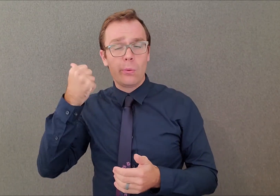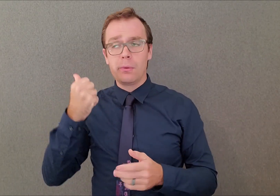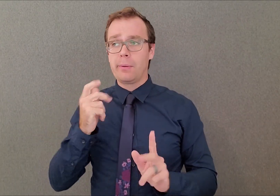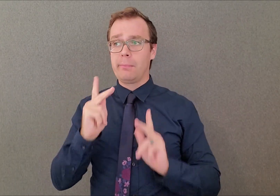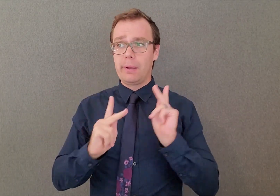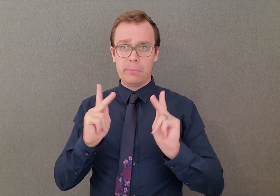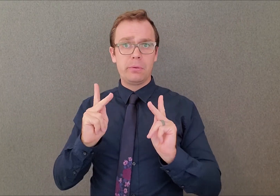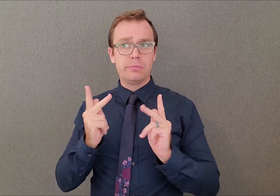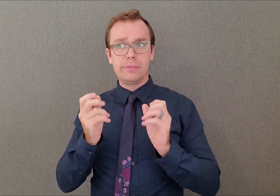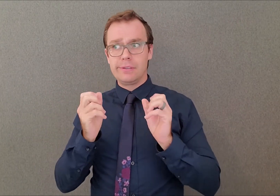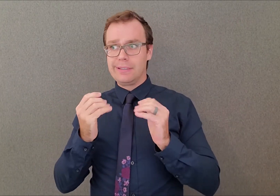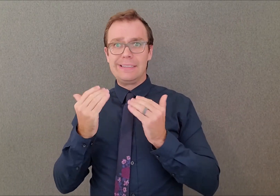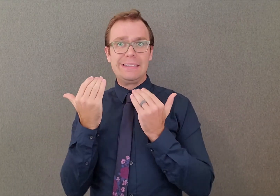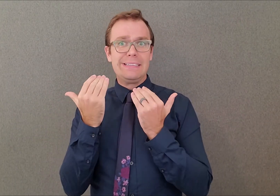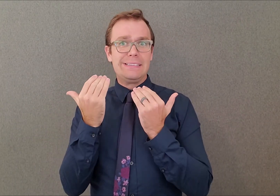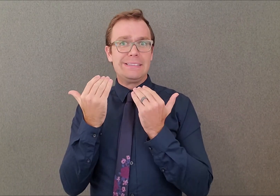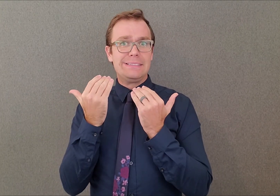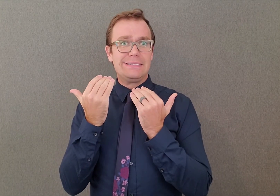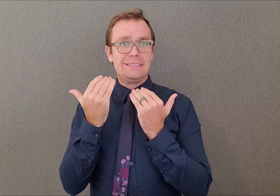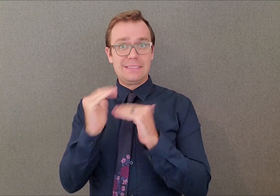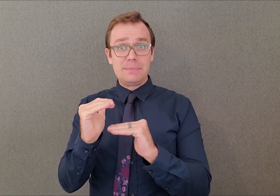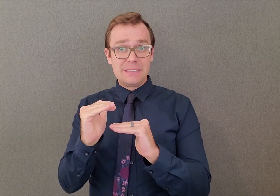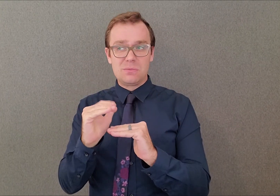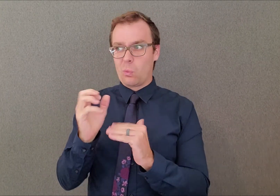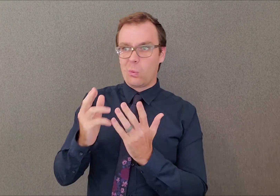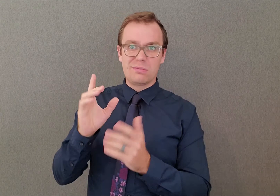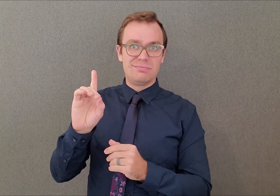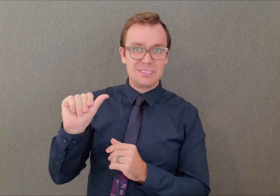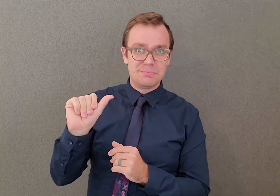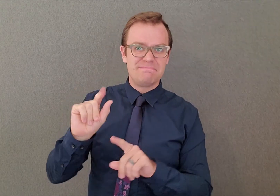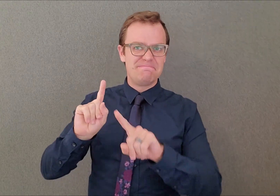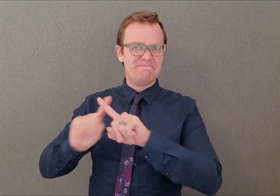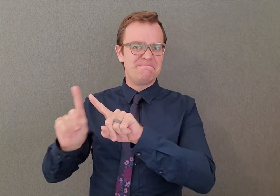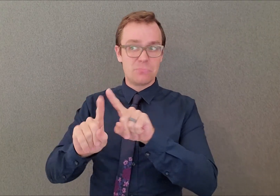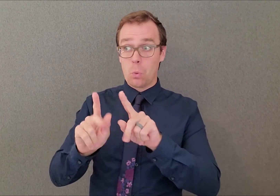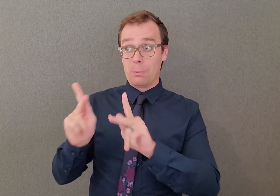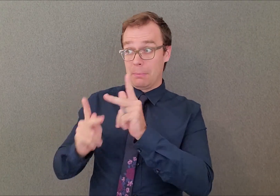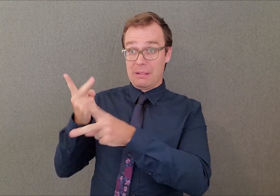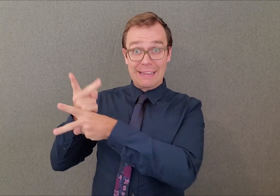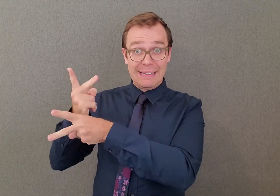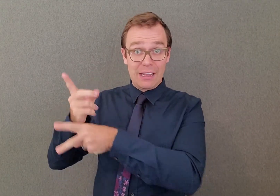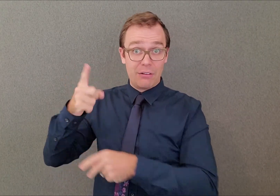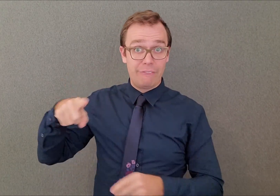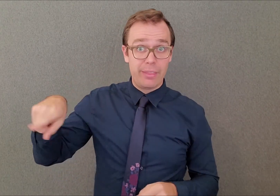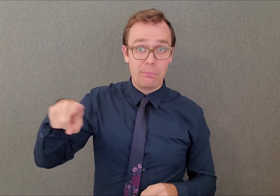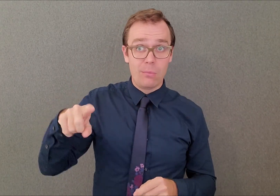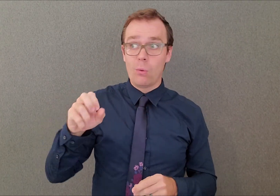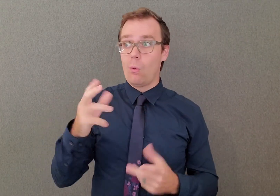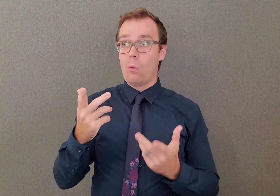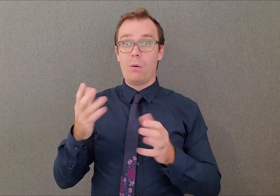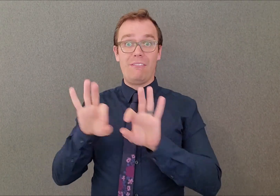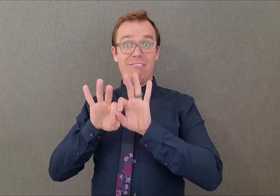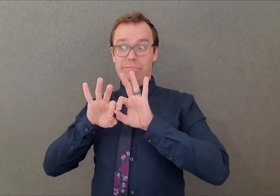and people with access and functional needs. People who care for them or who have large families